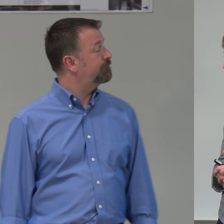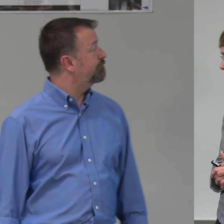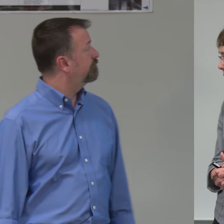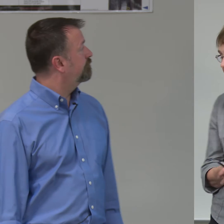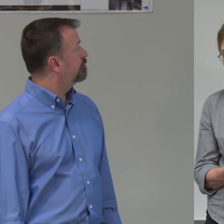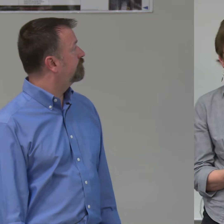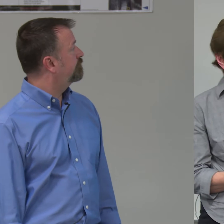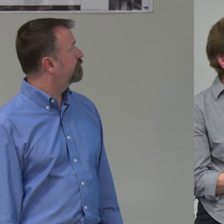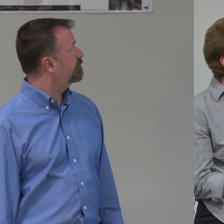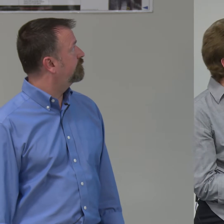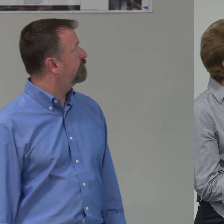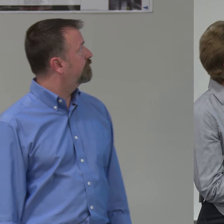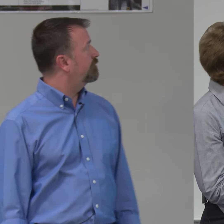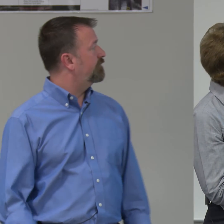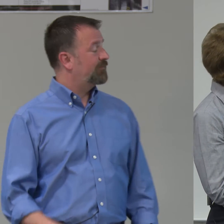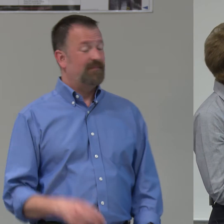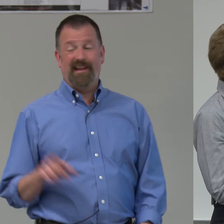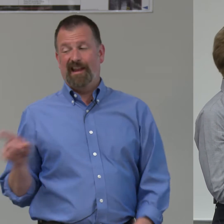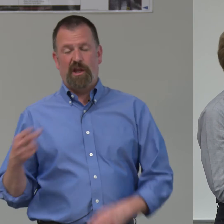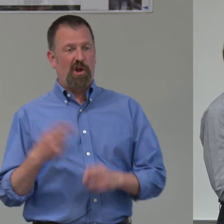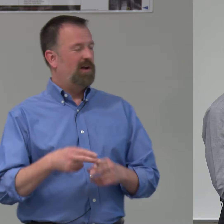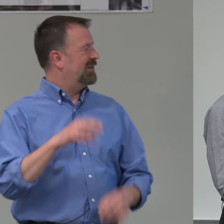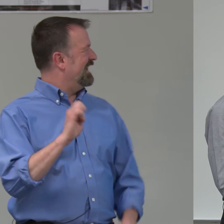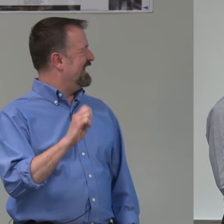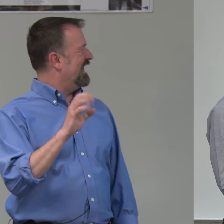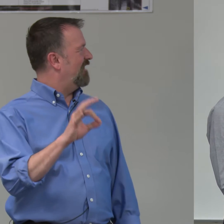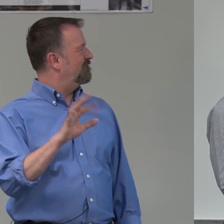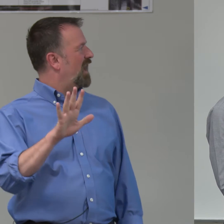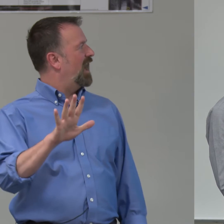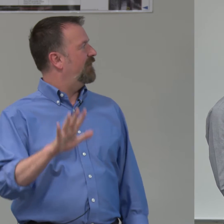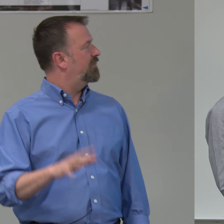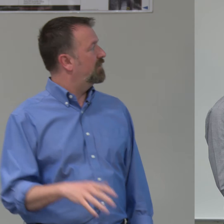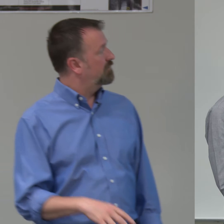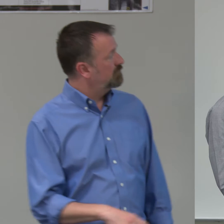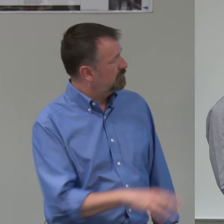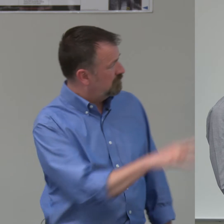which he called EF5. This is the structure of it so you can see.